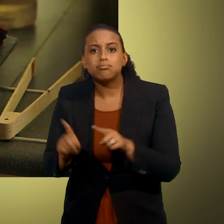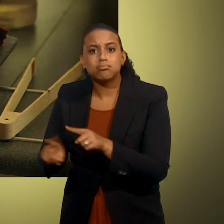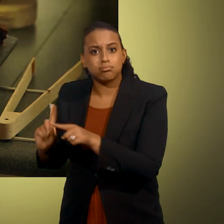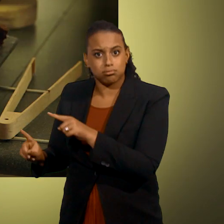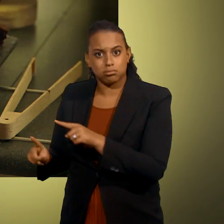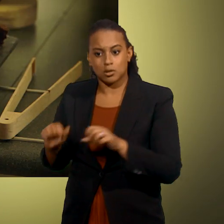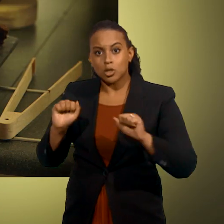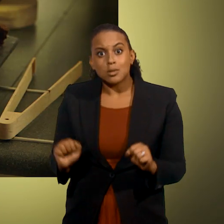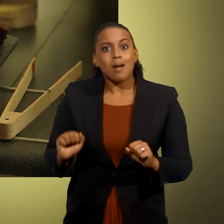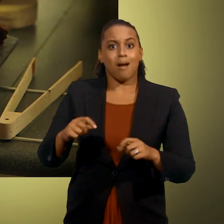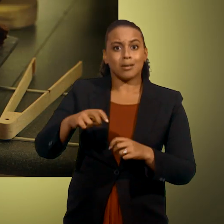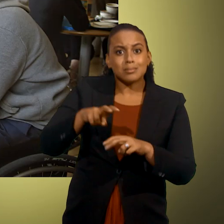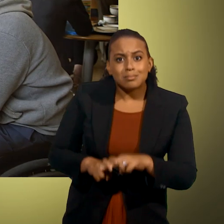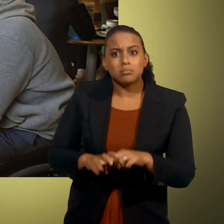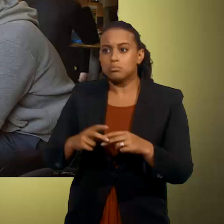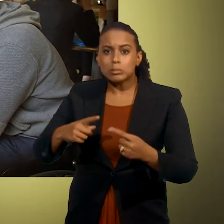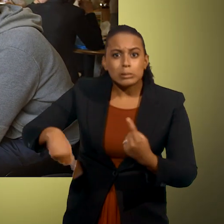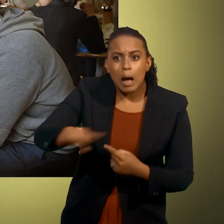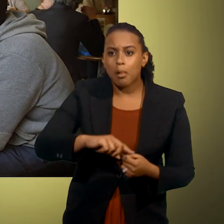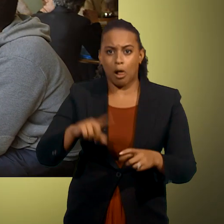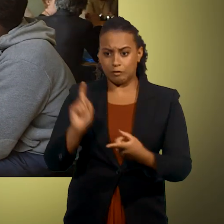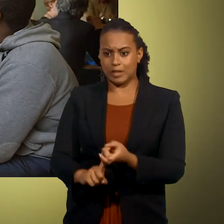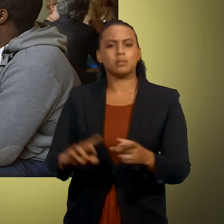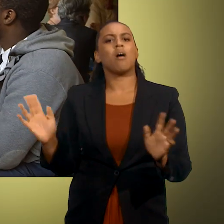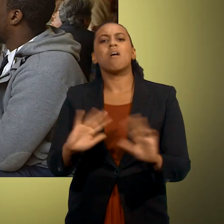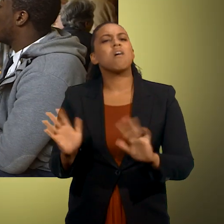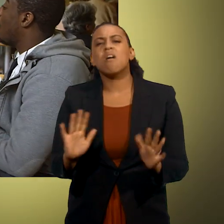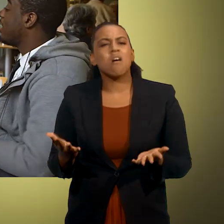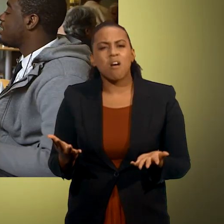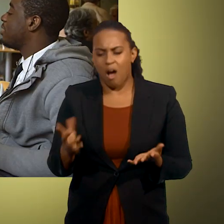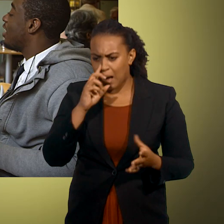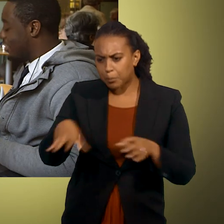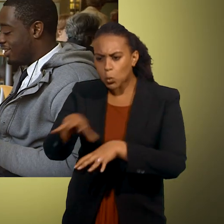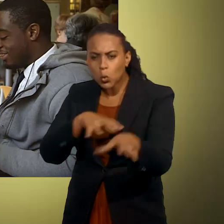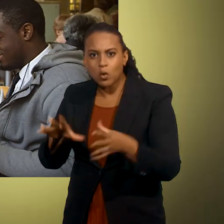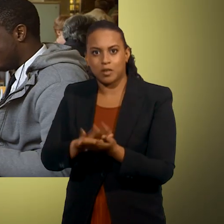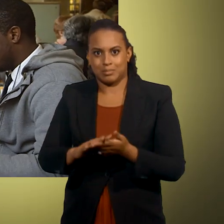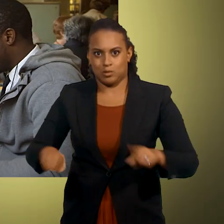Chairs and tables are not fixed and can be moved to accommodate wheelchairs and mobility scooters.